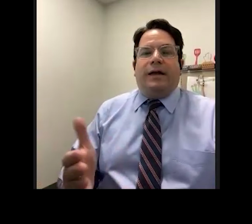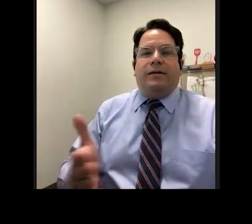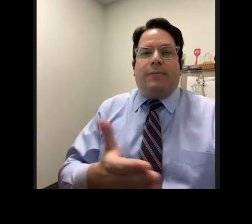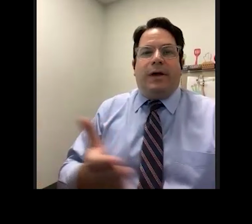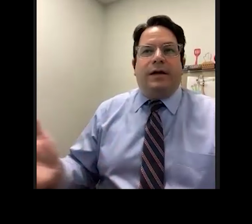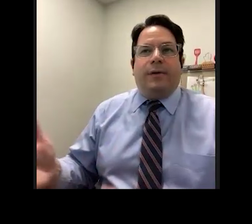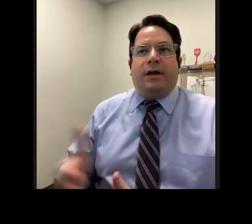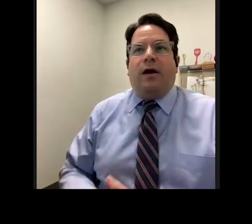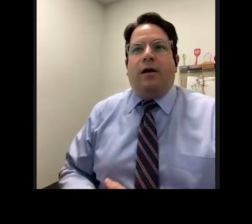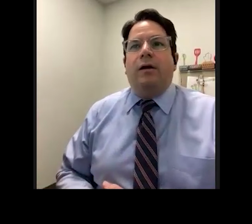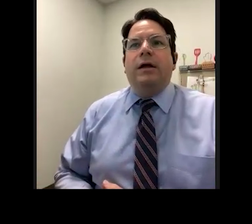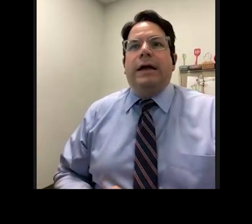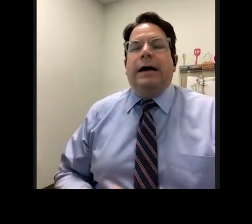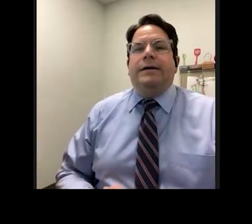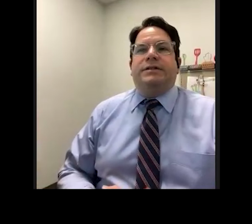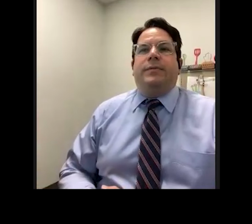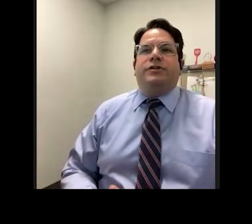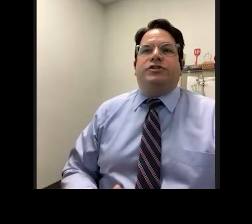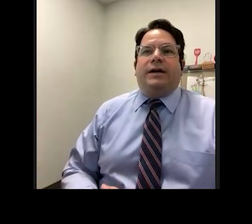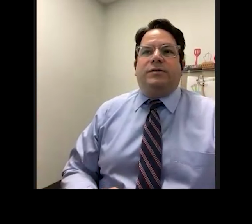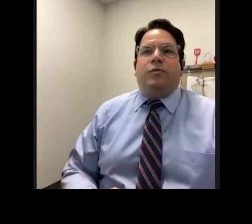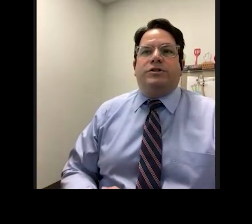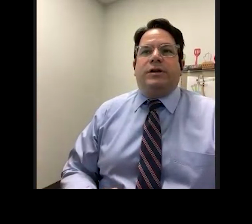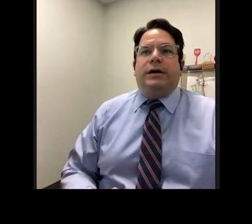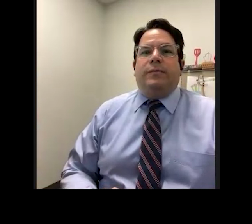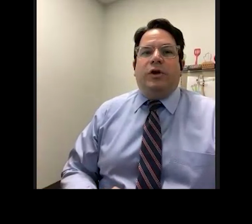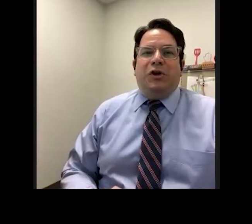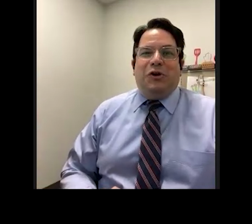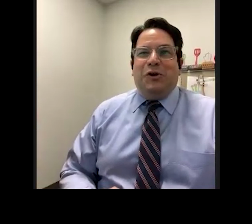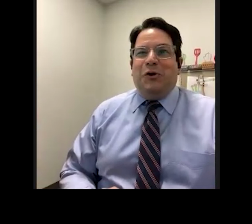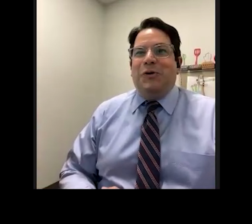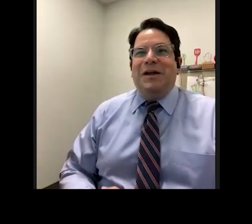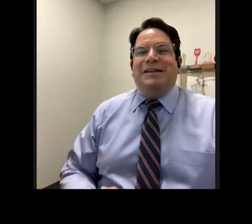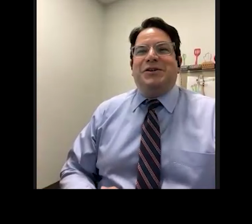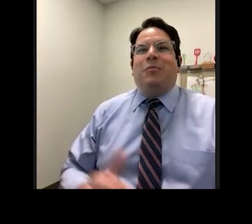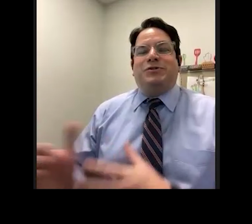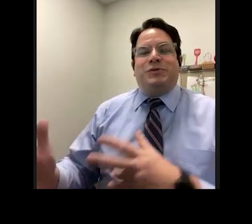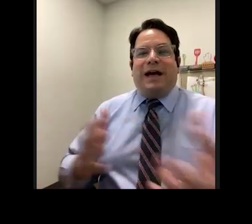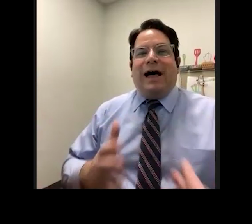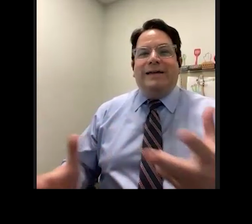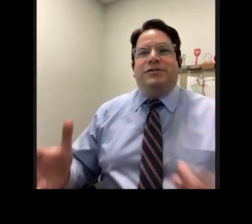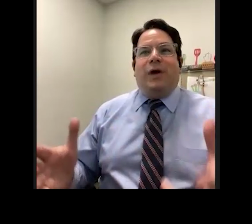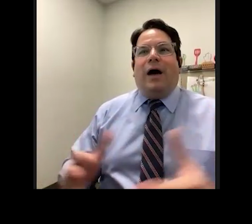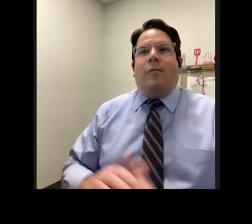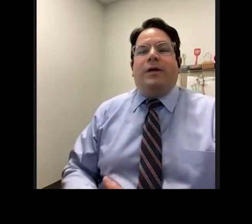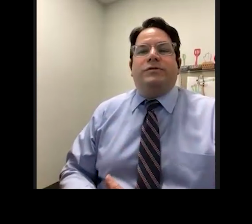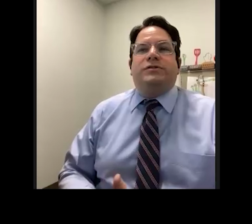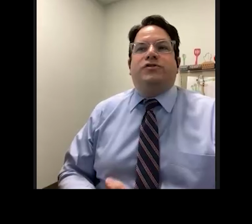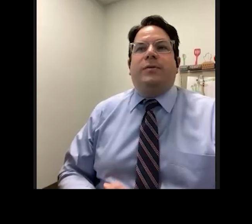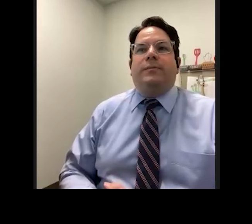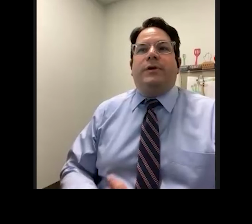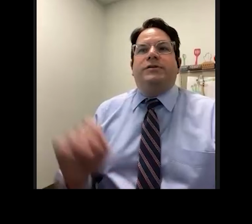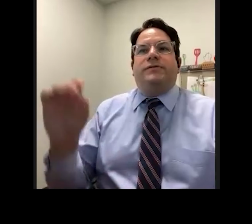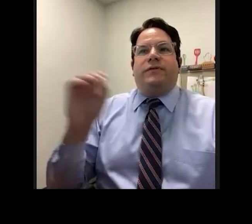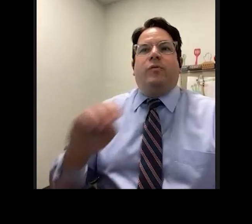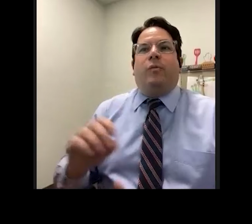of that pandemic-era stimulus checks, in which so much was tied to how money was distributed because